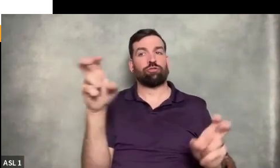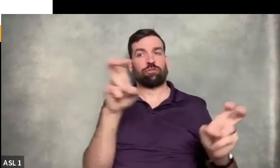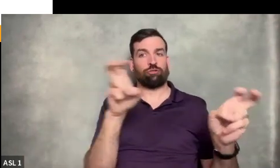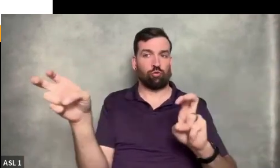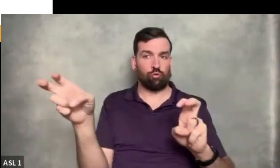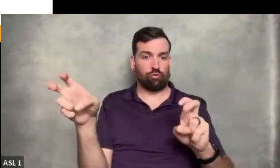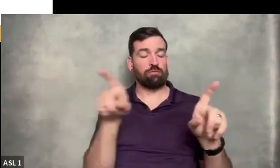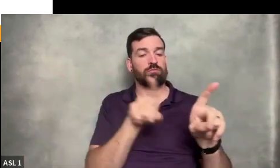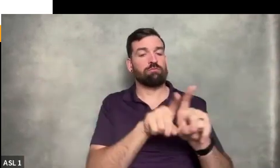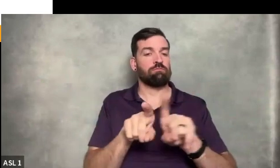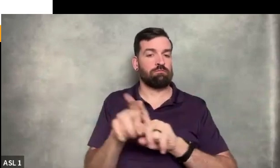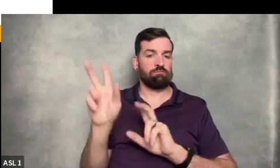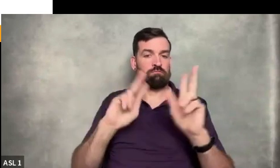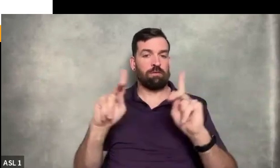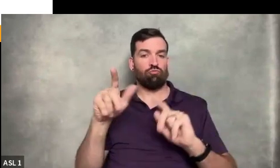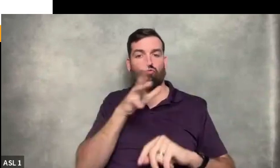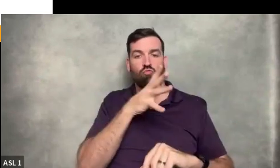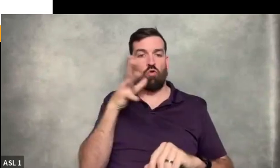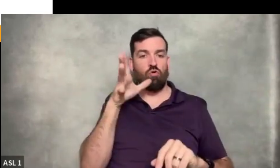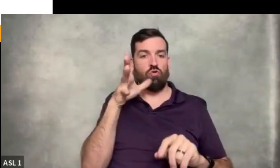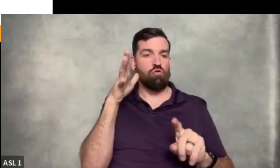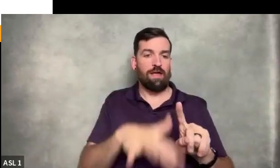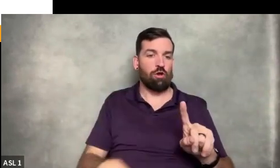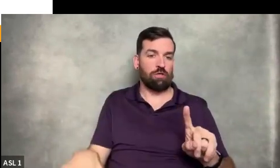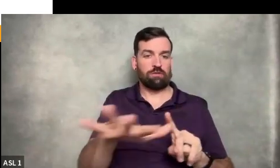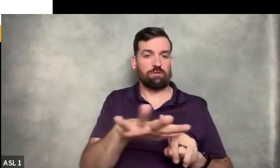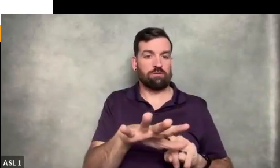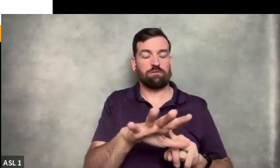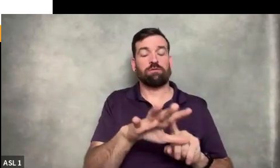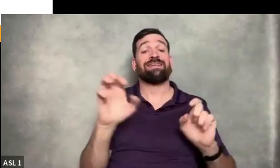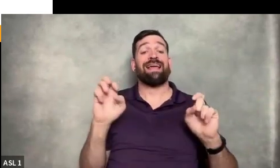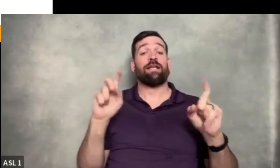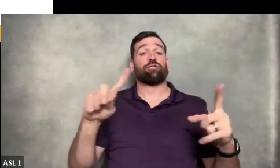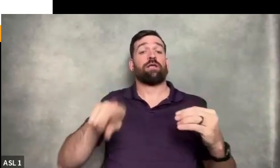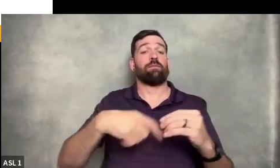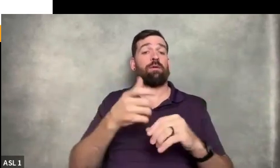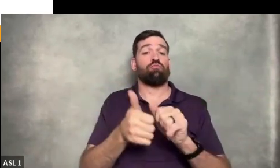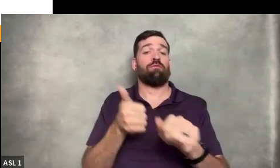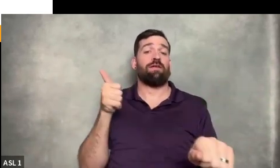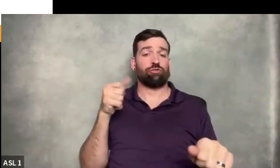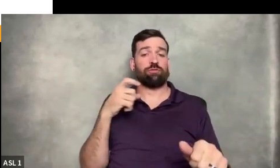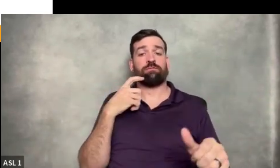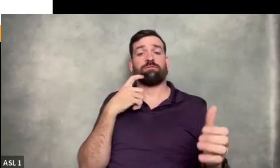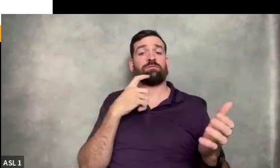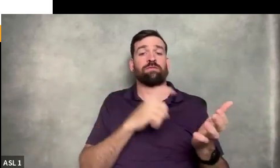as well as those in rural areas; and educating about the prevention of, detection of,